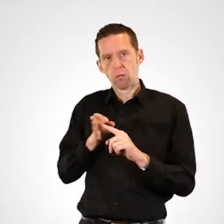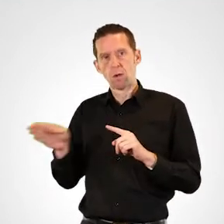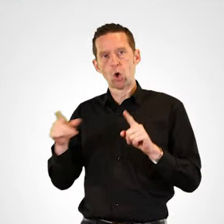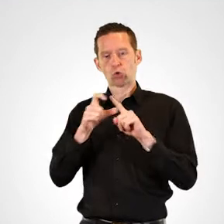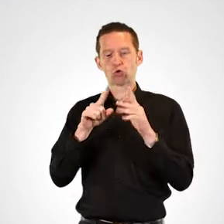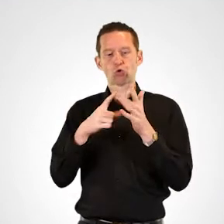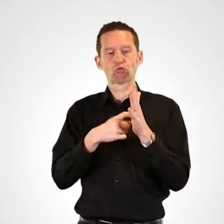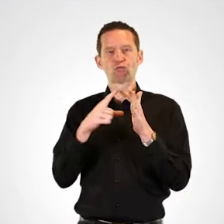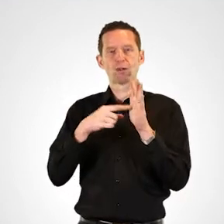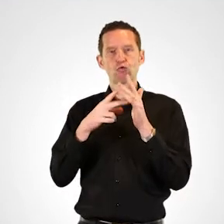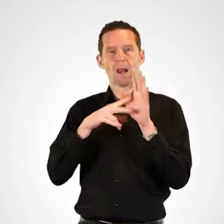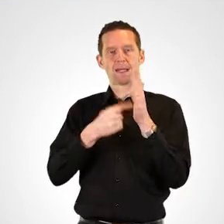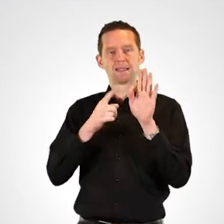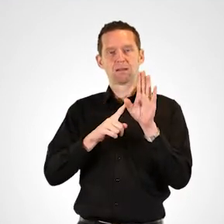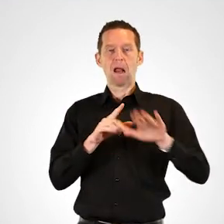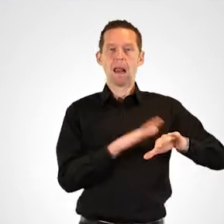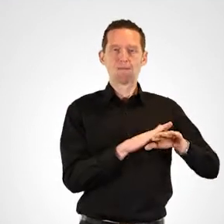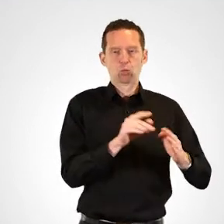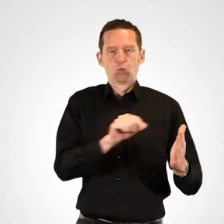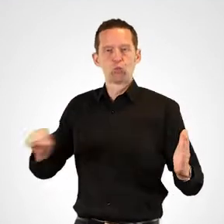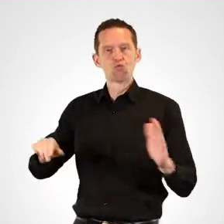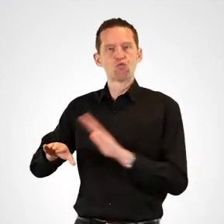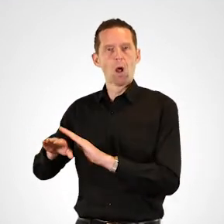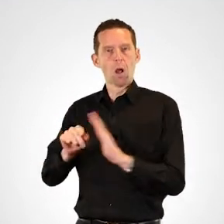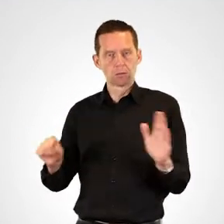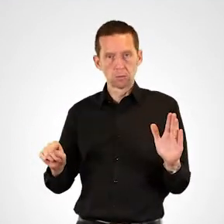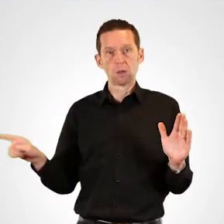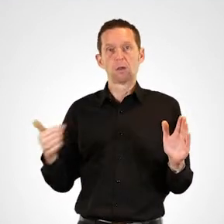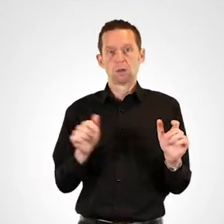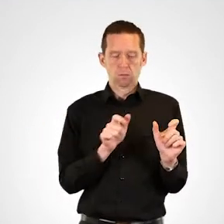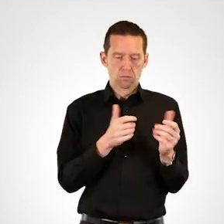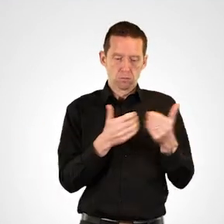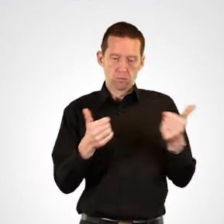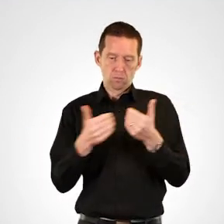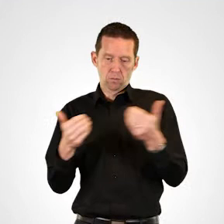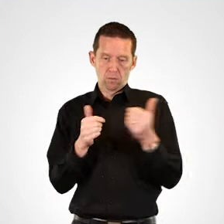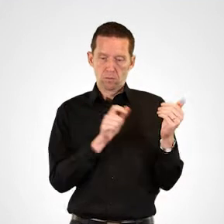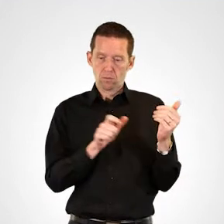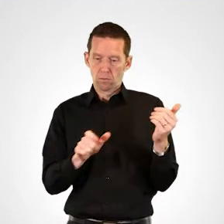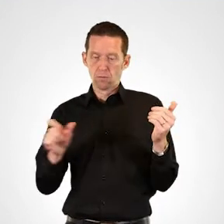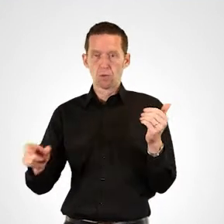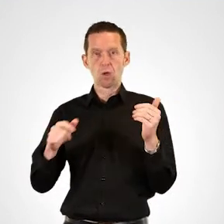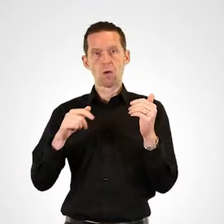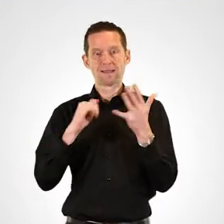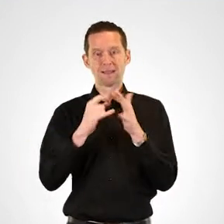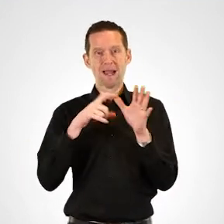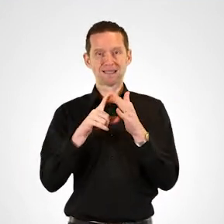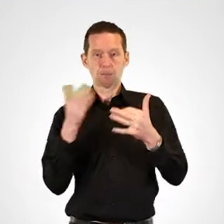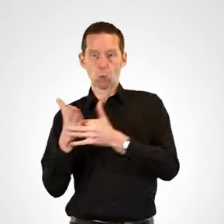So in English, that would be from left to right. They start to leave spaces between what we're calling words, but they're not actually words.